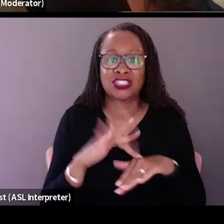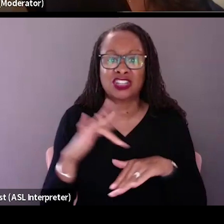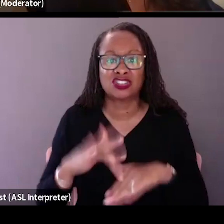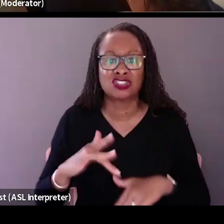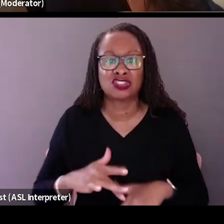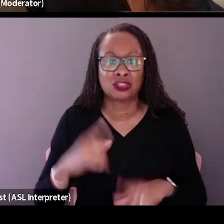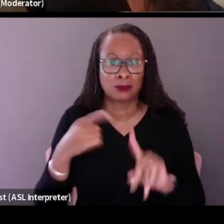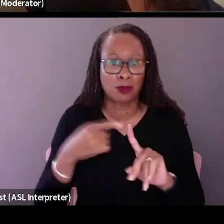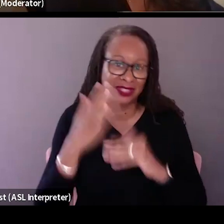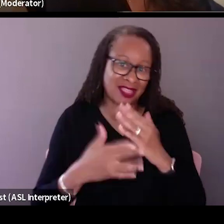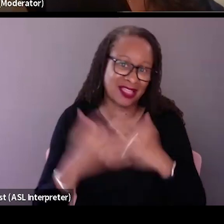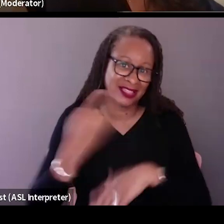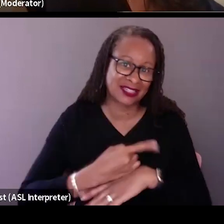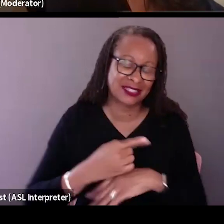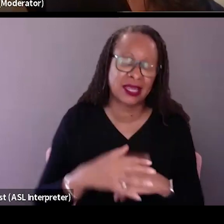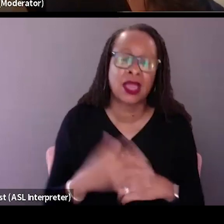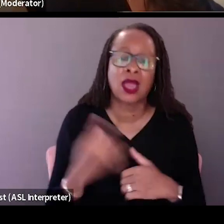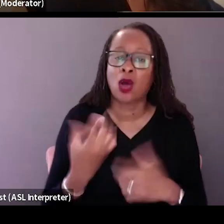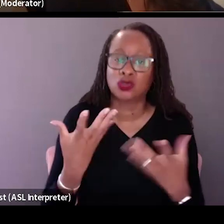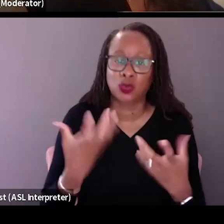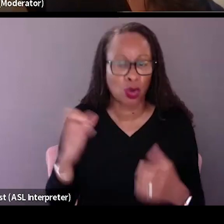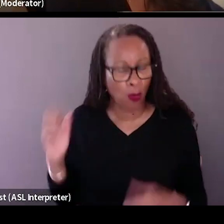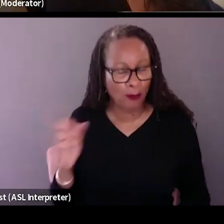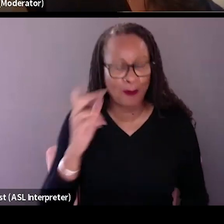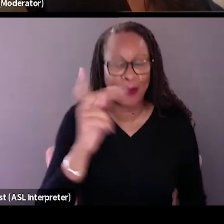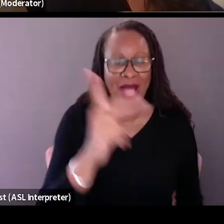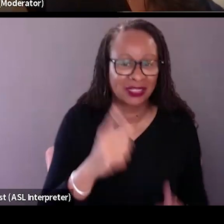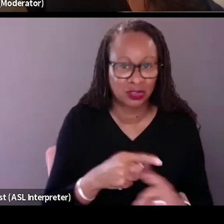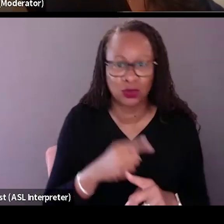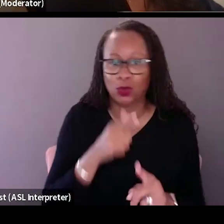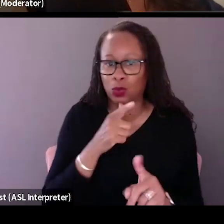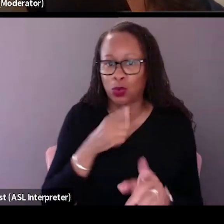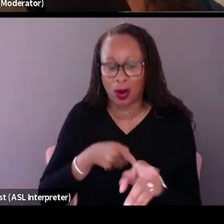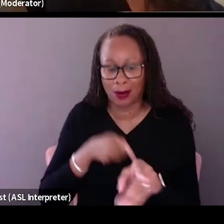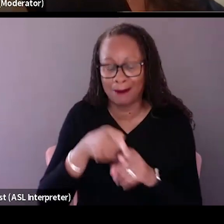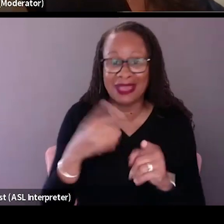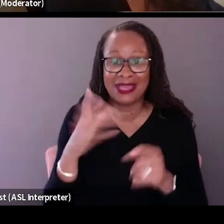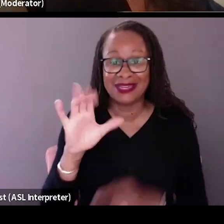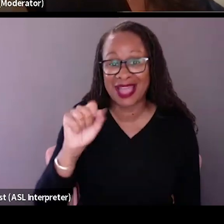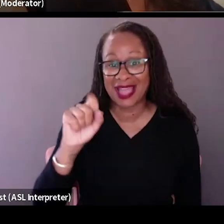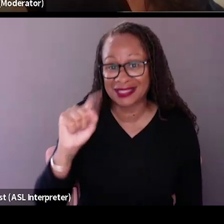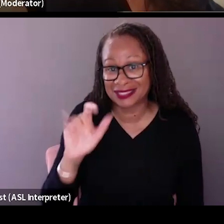We wanted to always circle back to who our main cast was here because like you said,